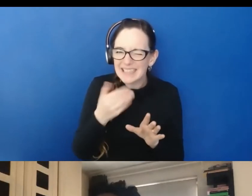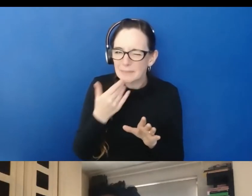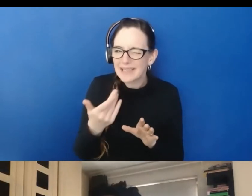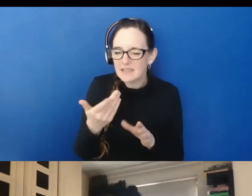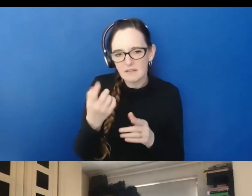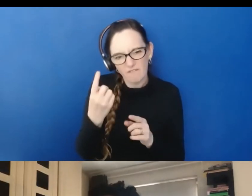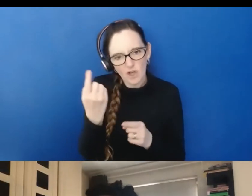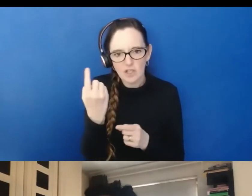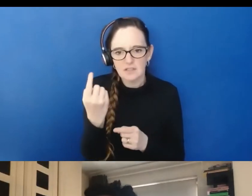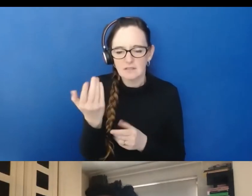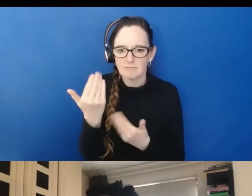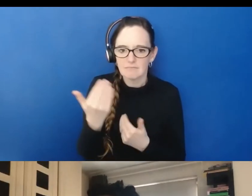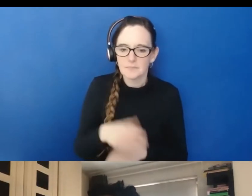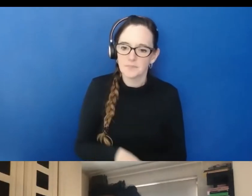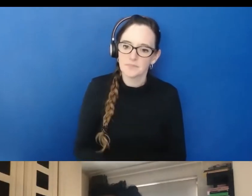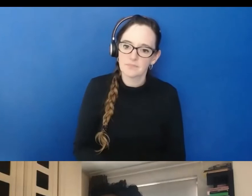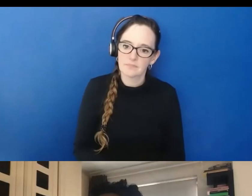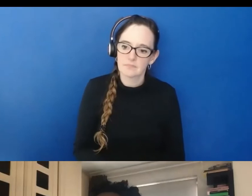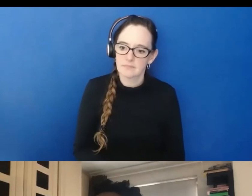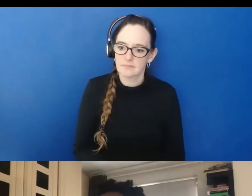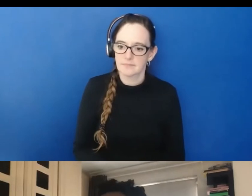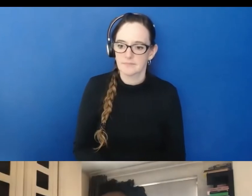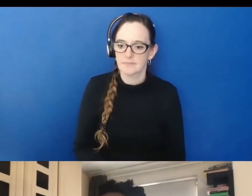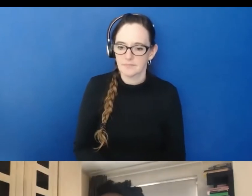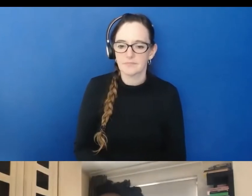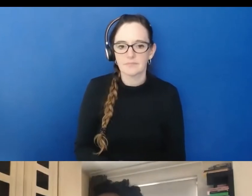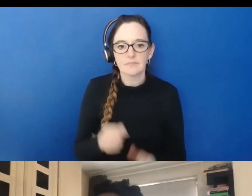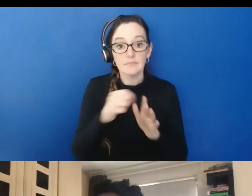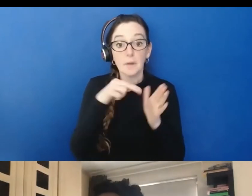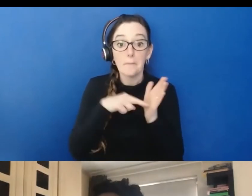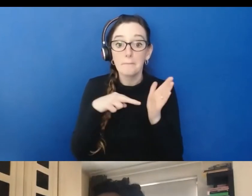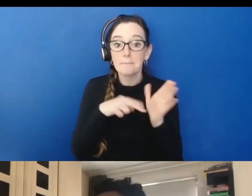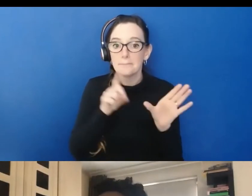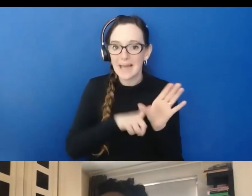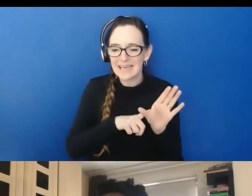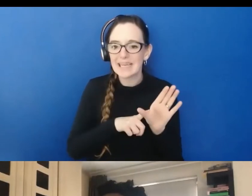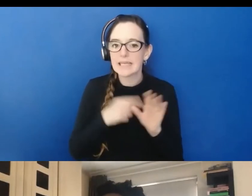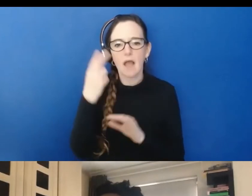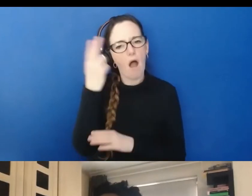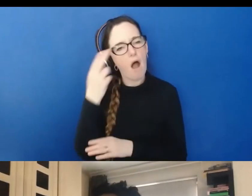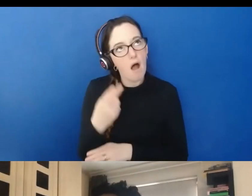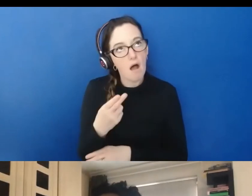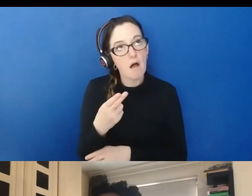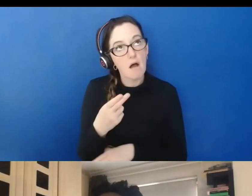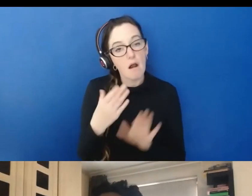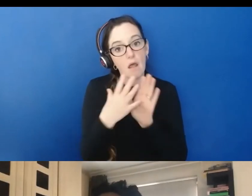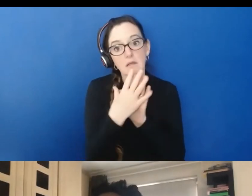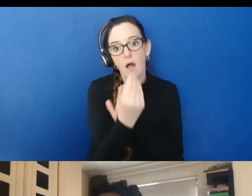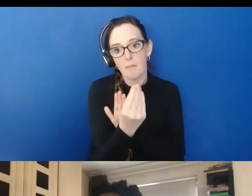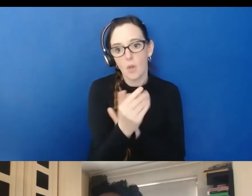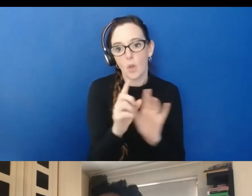I m going to ask you first then go to Soledad. >> PENNY: Sure. So, for us the actual art